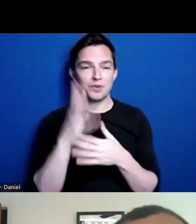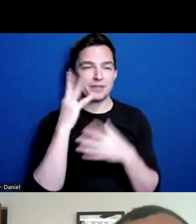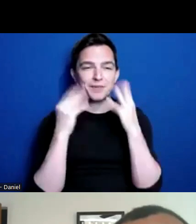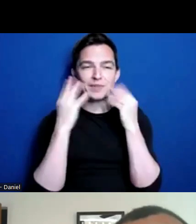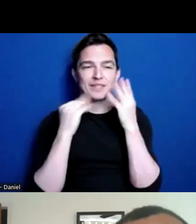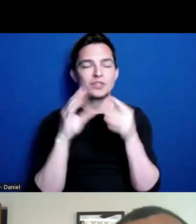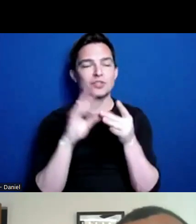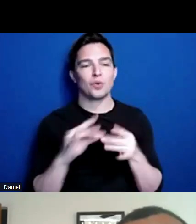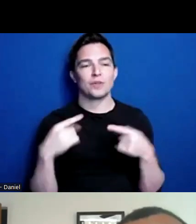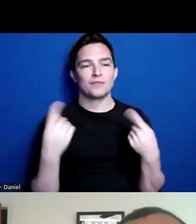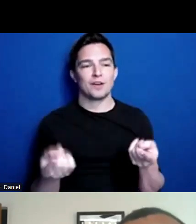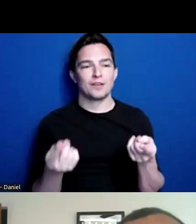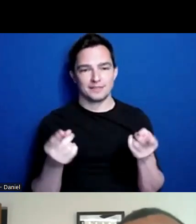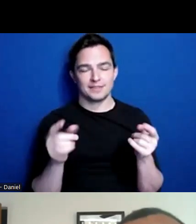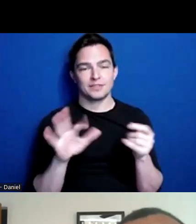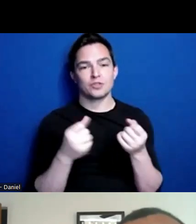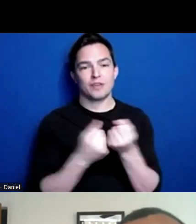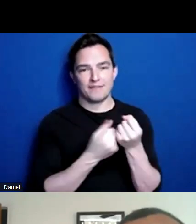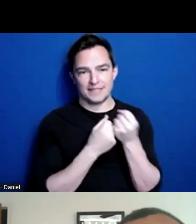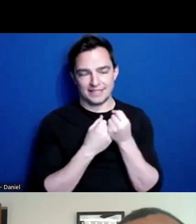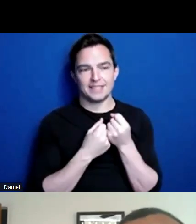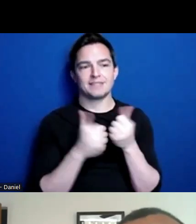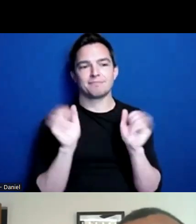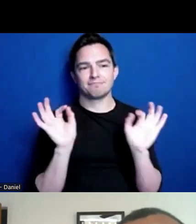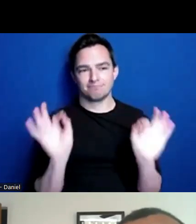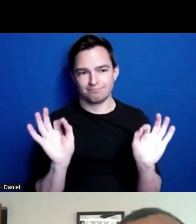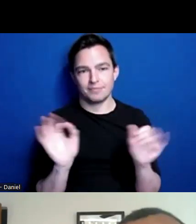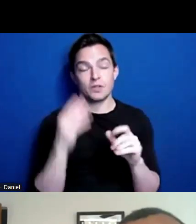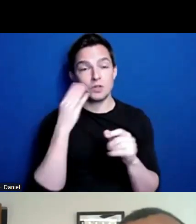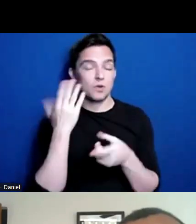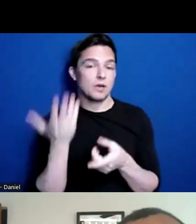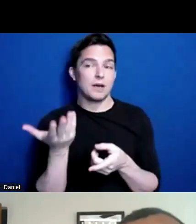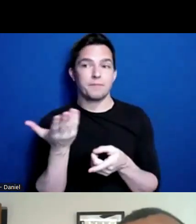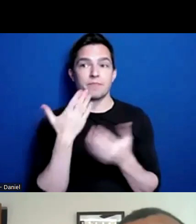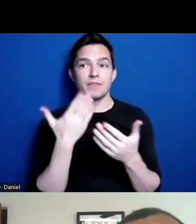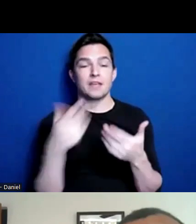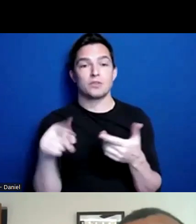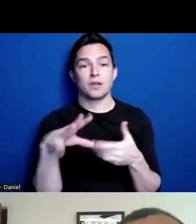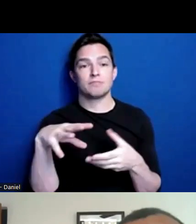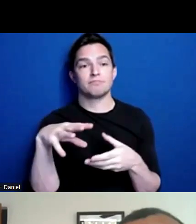stories and advocacy. you know, if we, thank you for being able to do that and